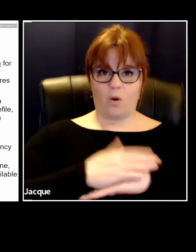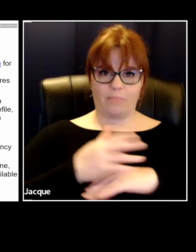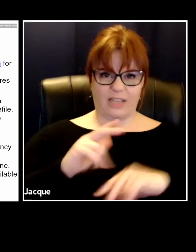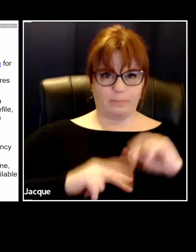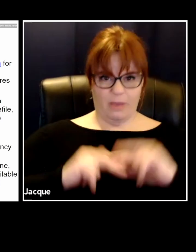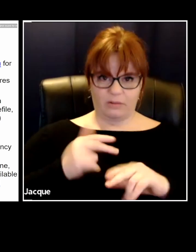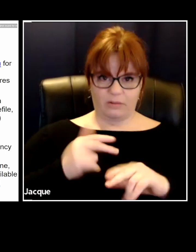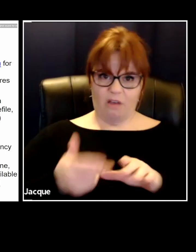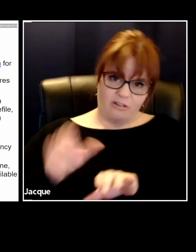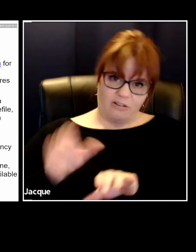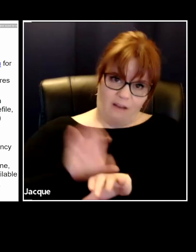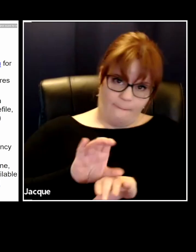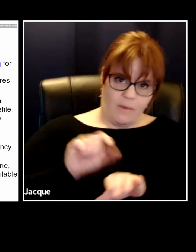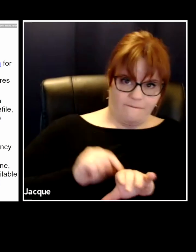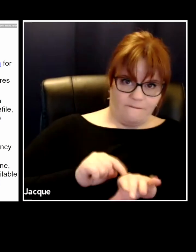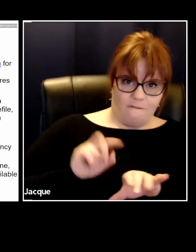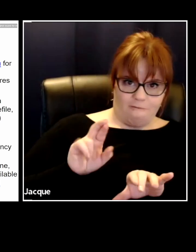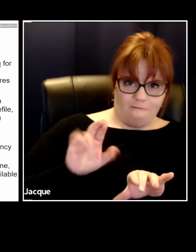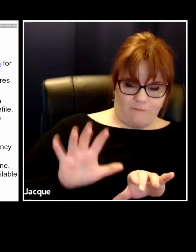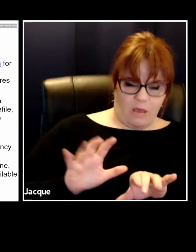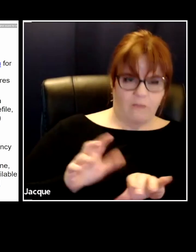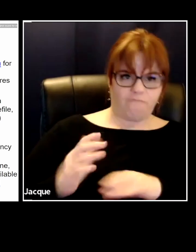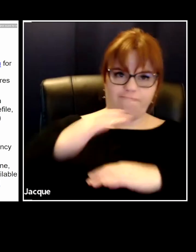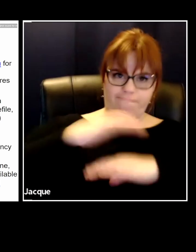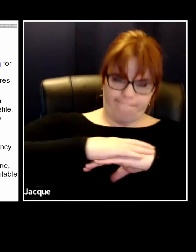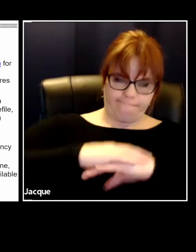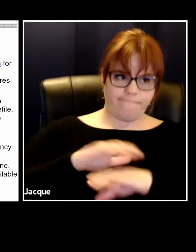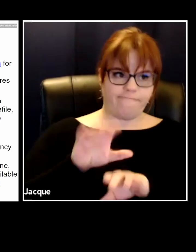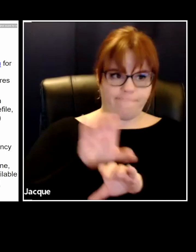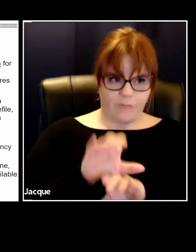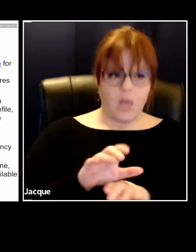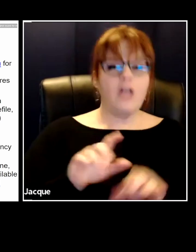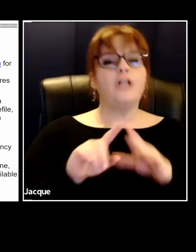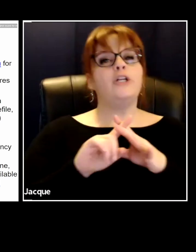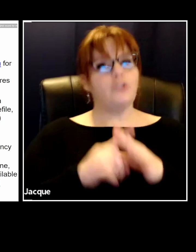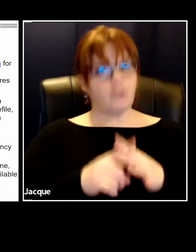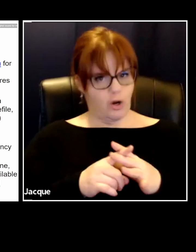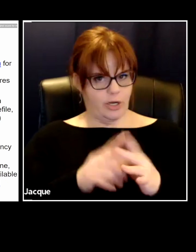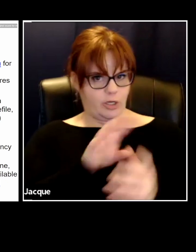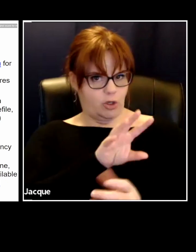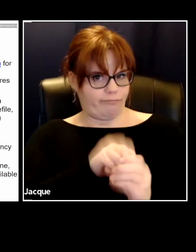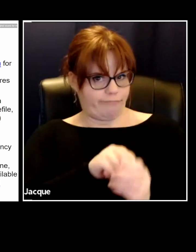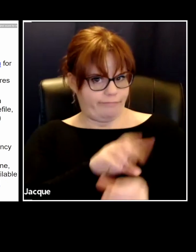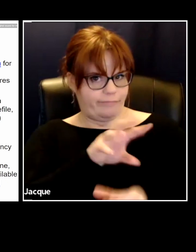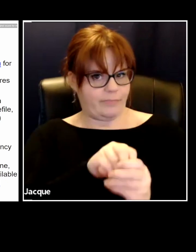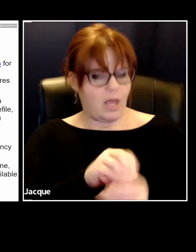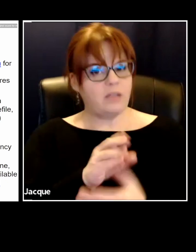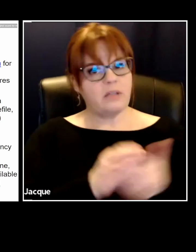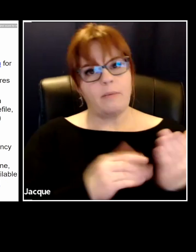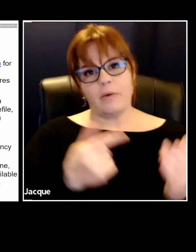um are starting to incorporate um some of the Gatis specification um in terms of incline values